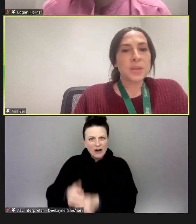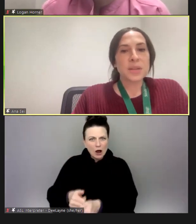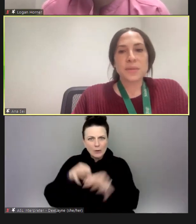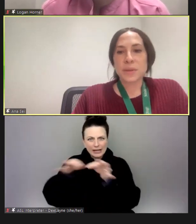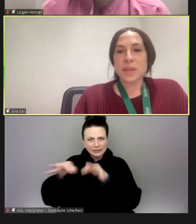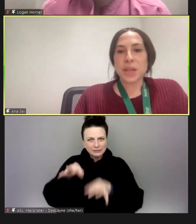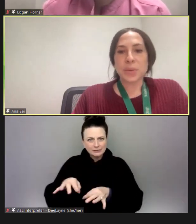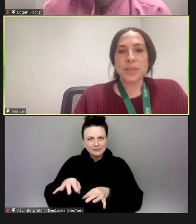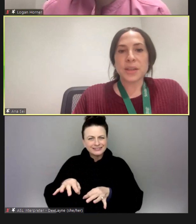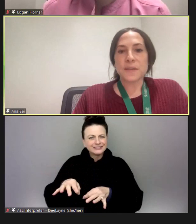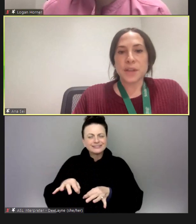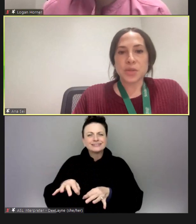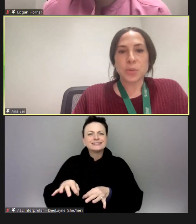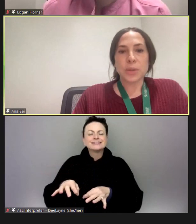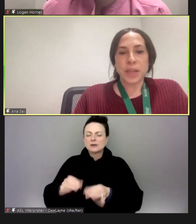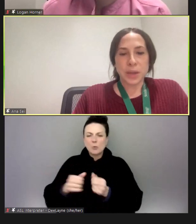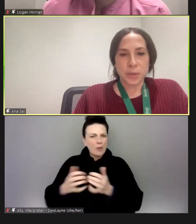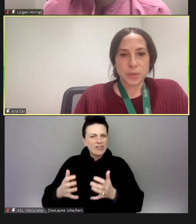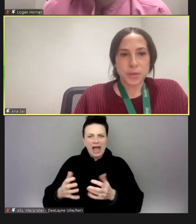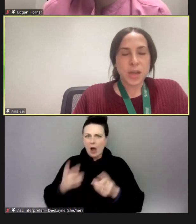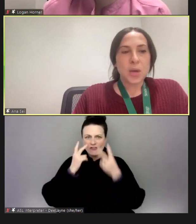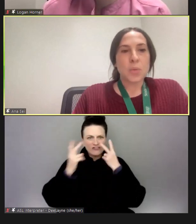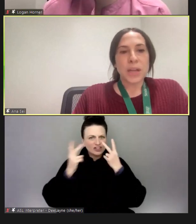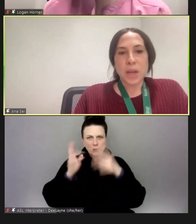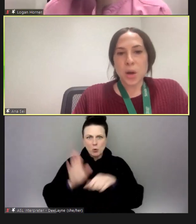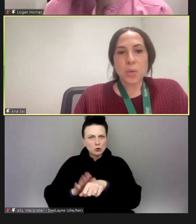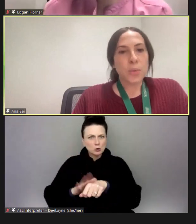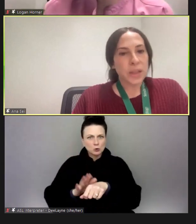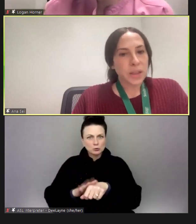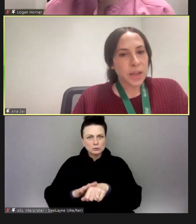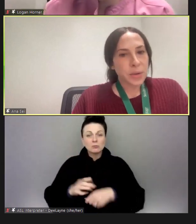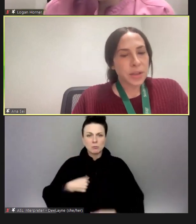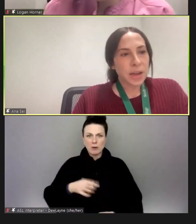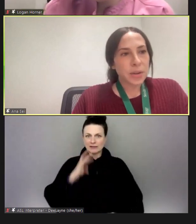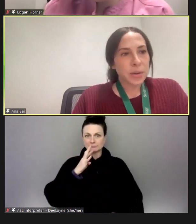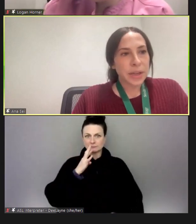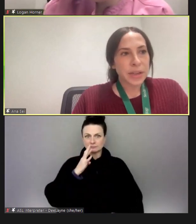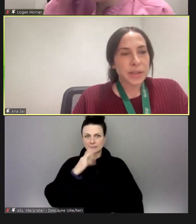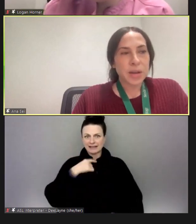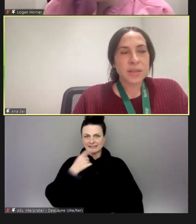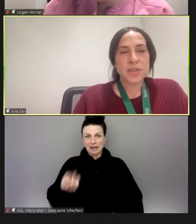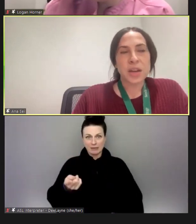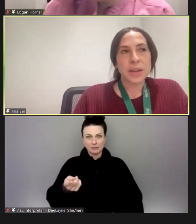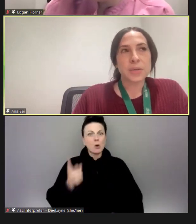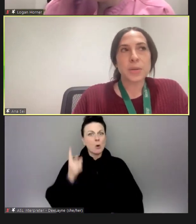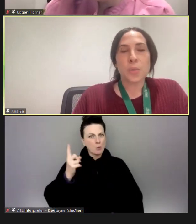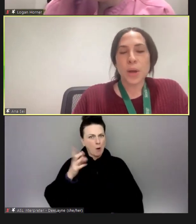the the use of visual cues we know with